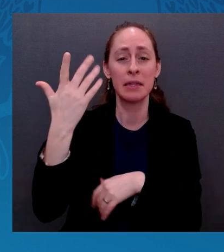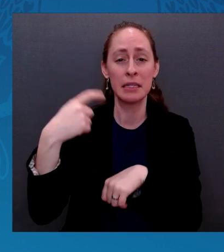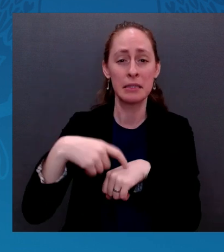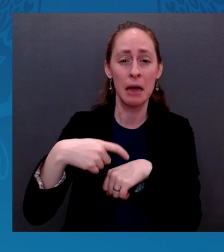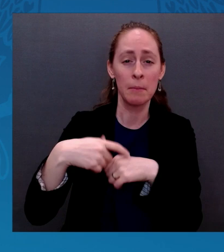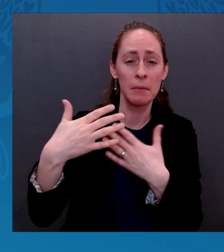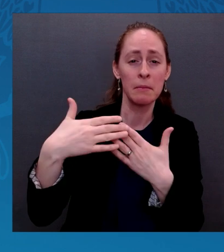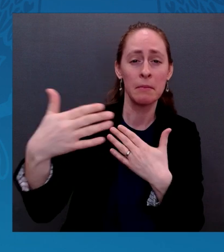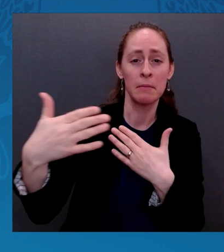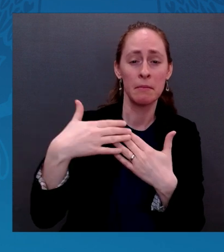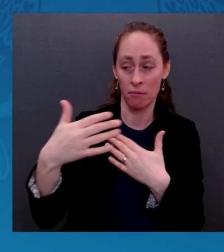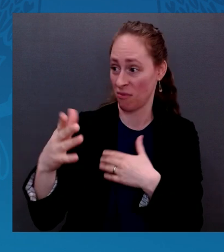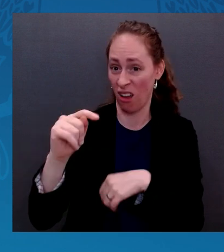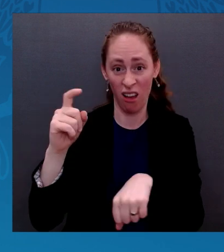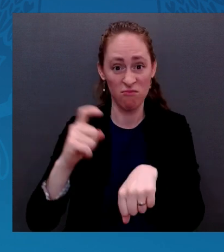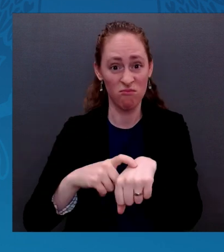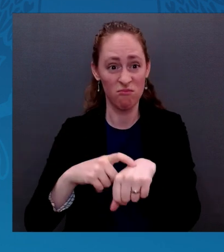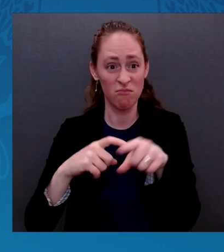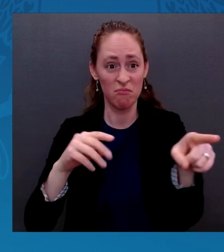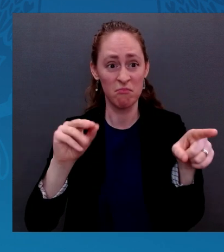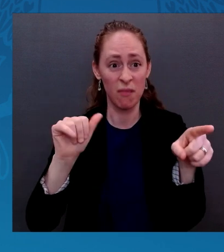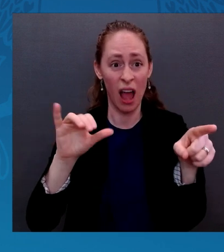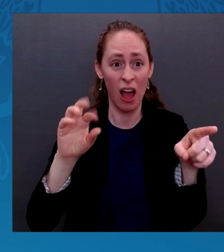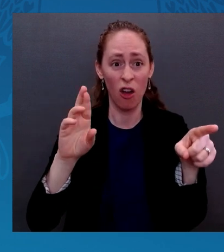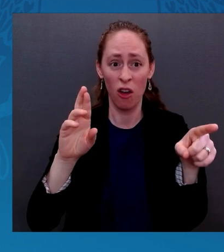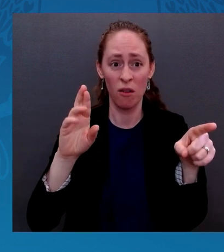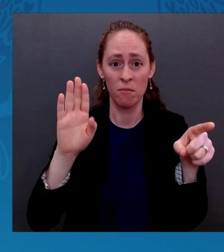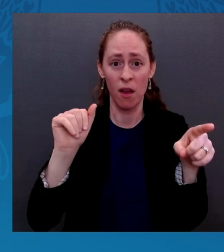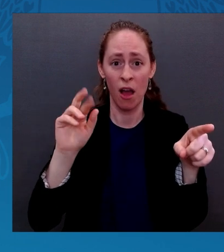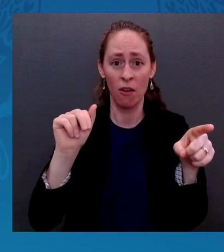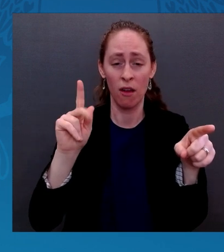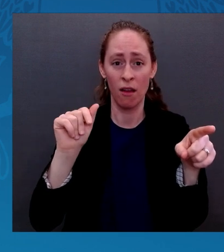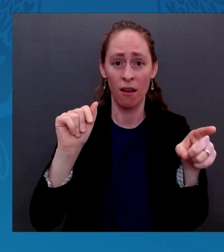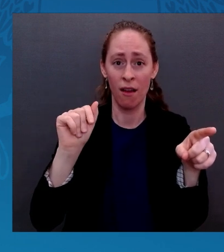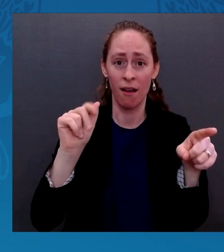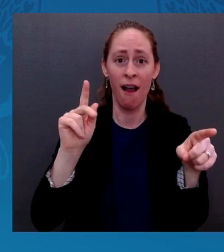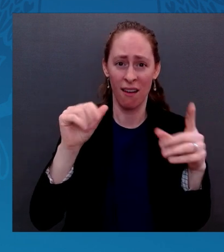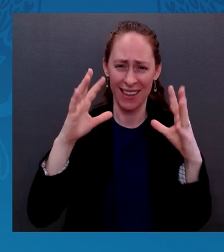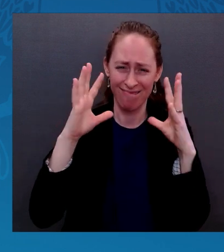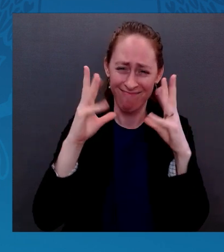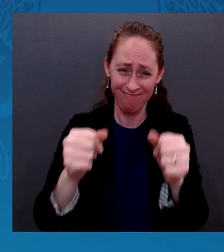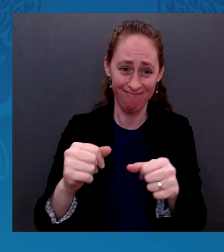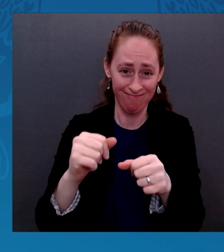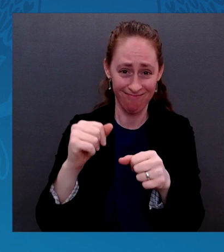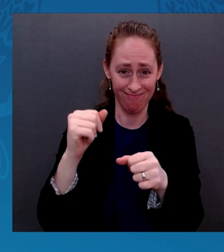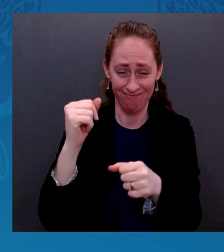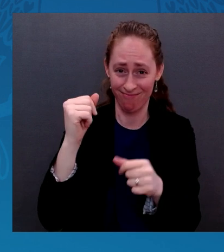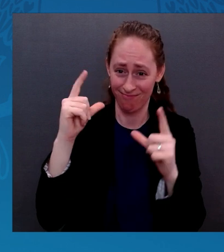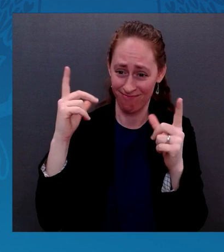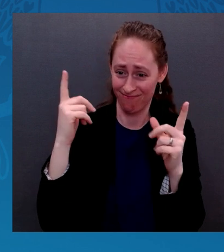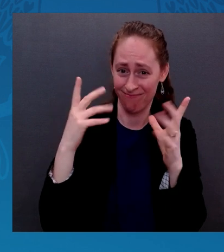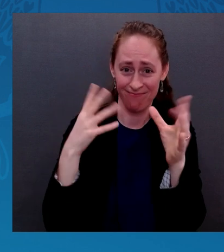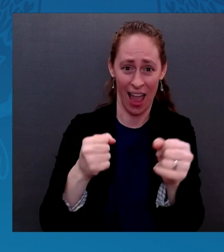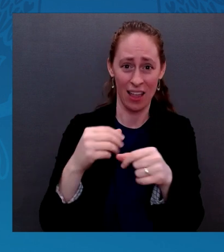And by the way, you didn't let the pandemic slow or stop,